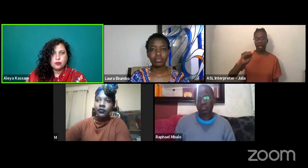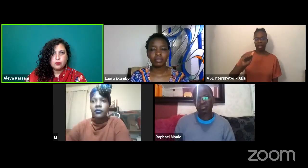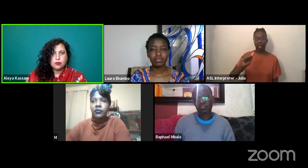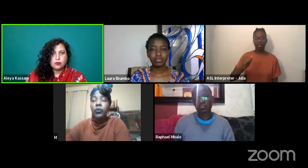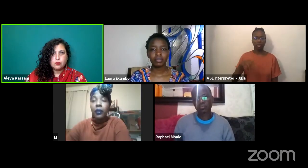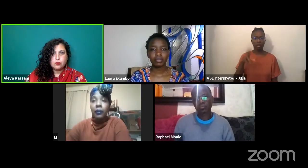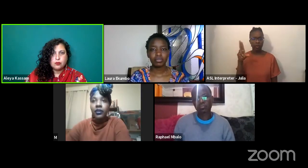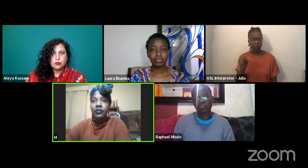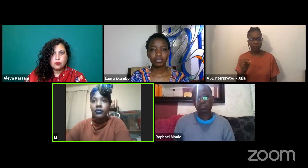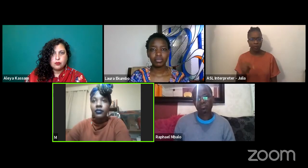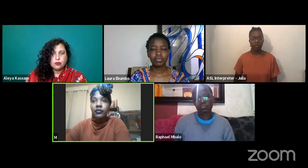Remember.